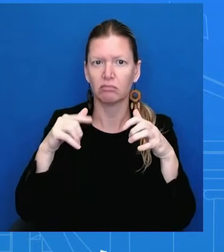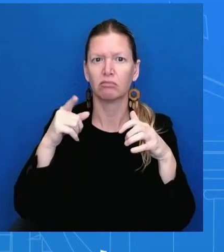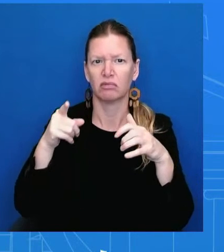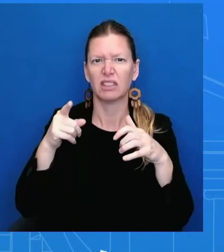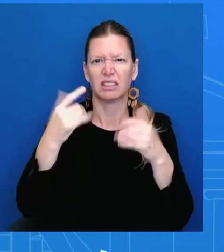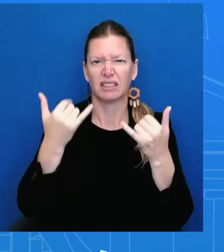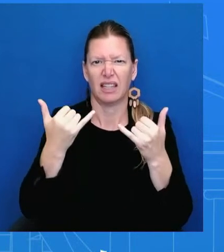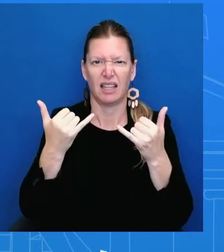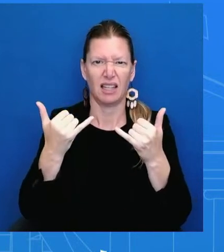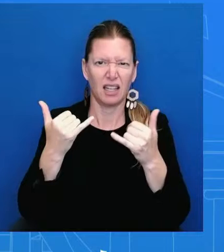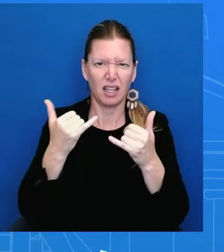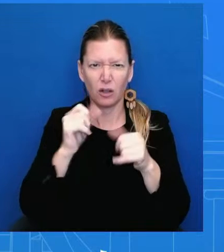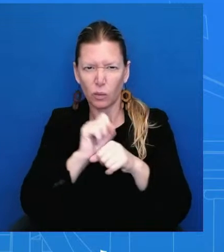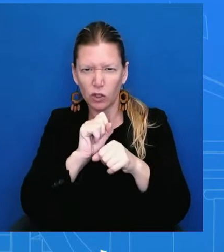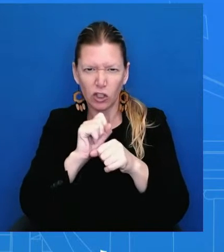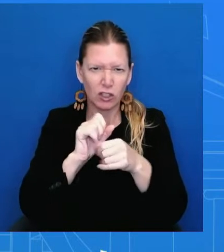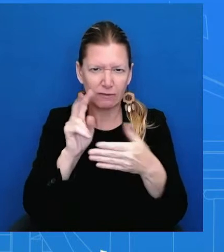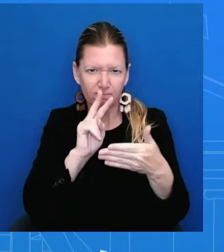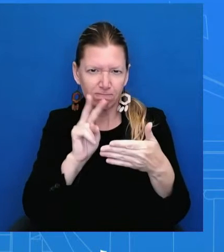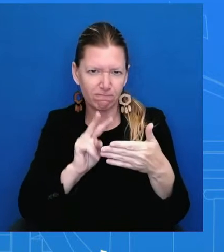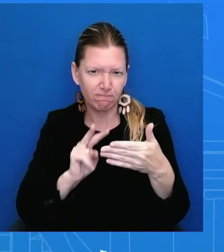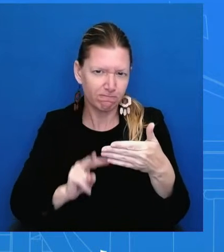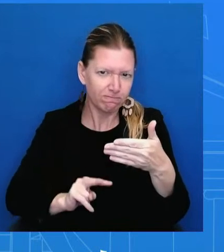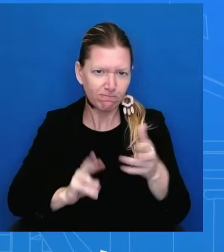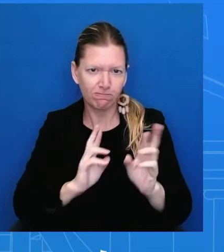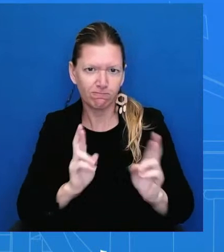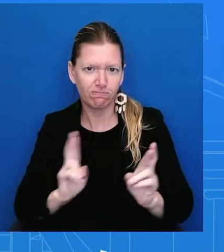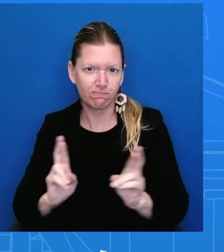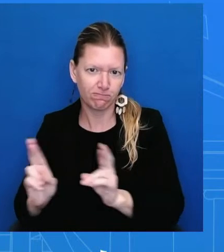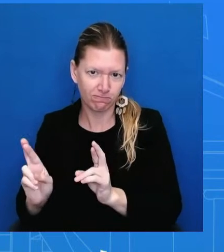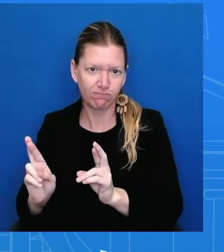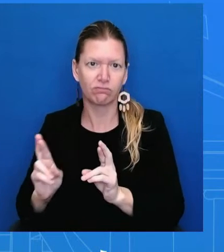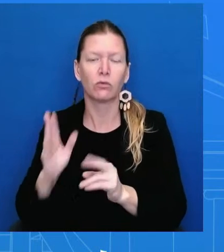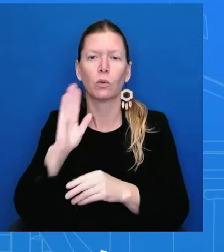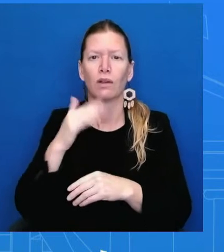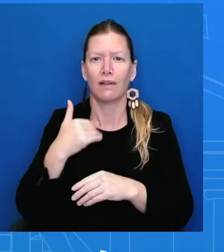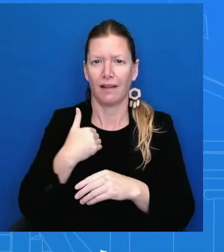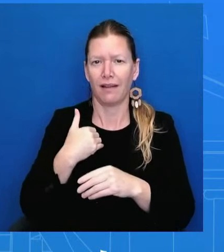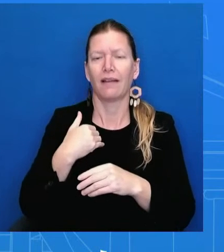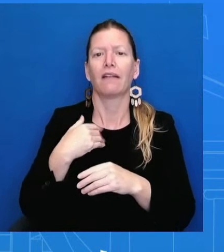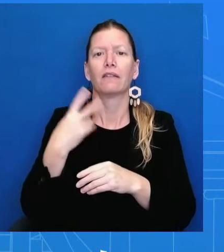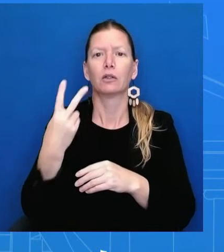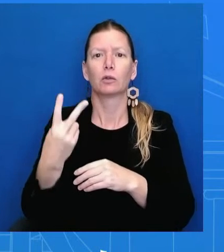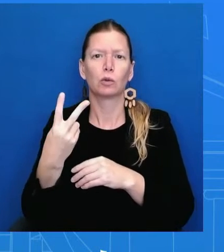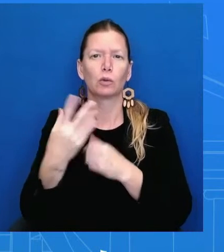with the new prime minister of the UK and with President Zelenskyy later in the week. So, what I have seen from my perch